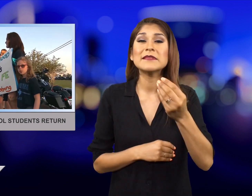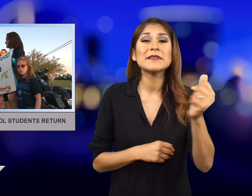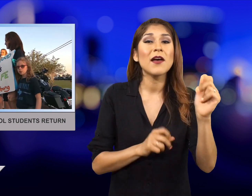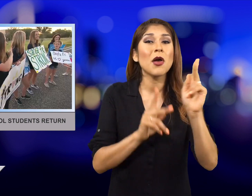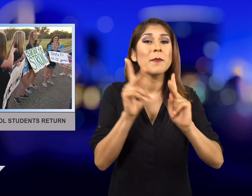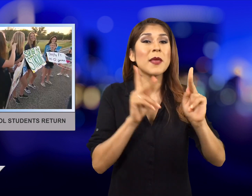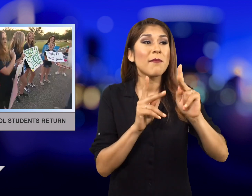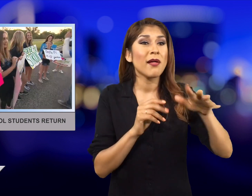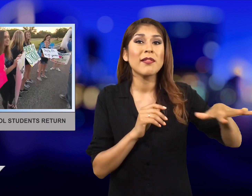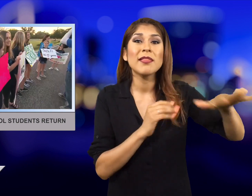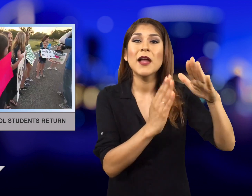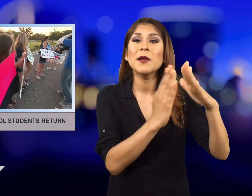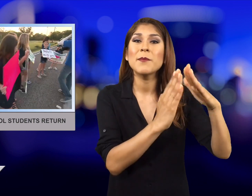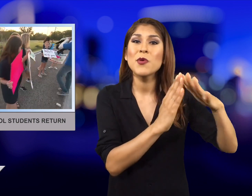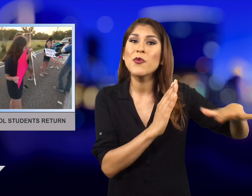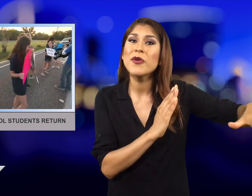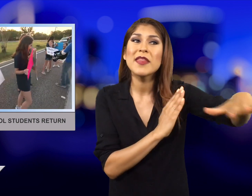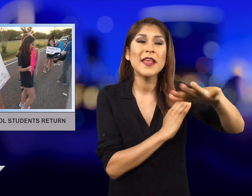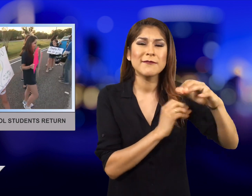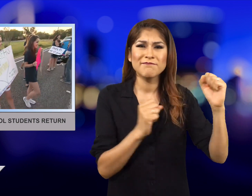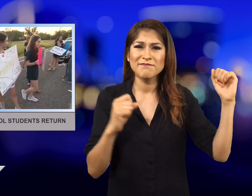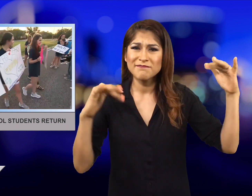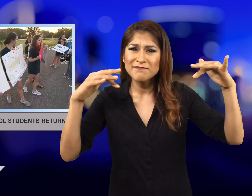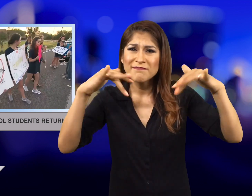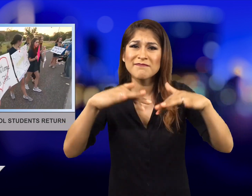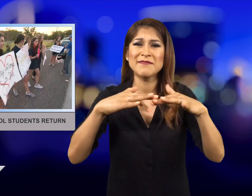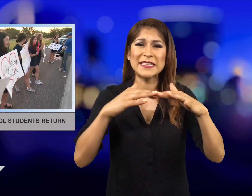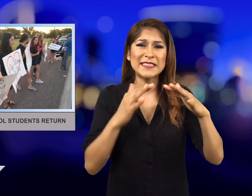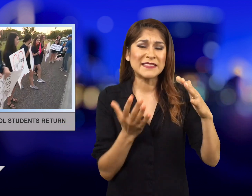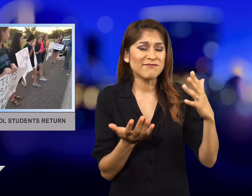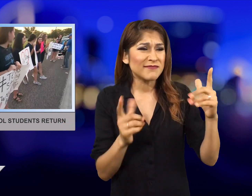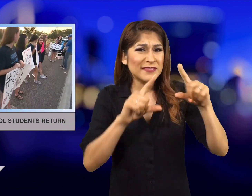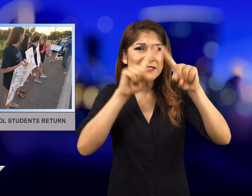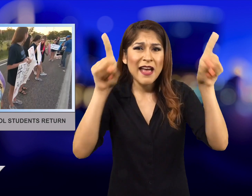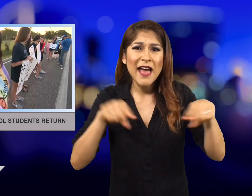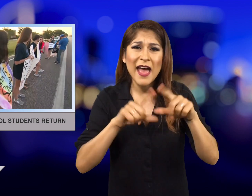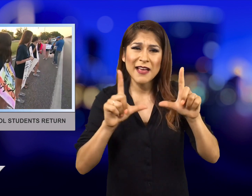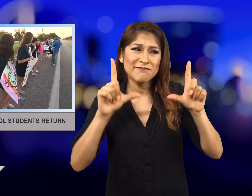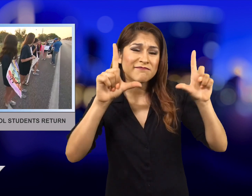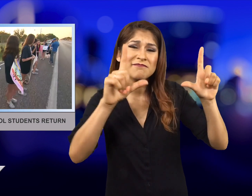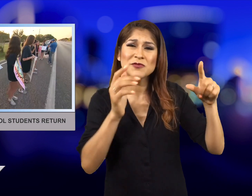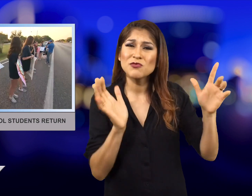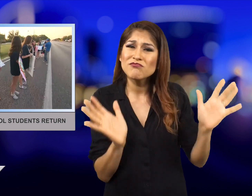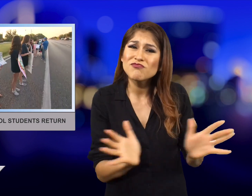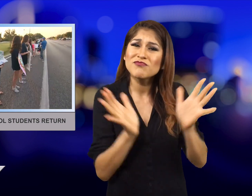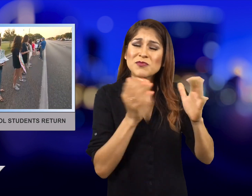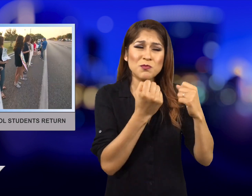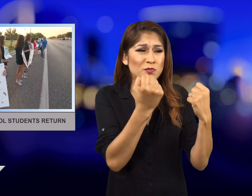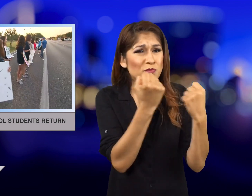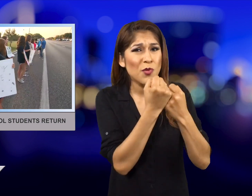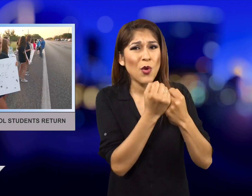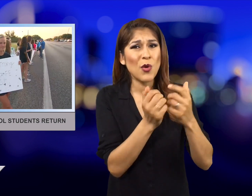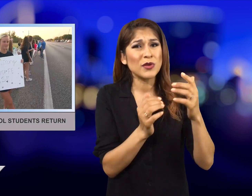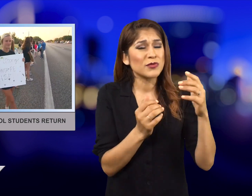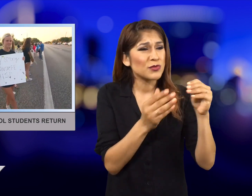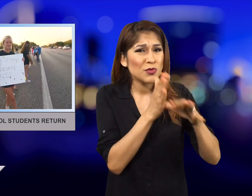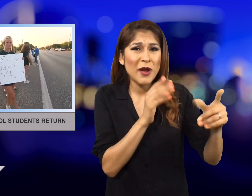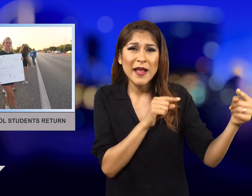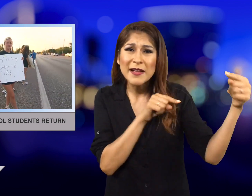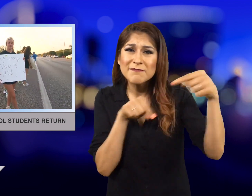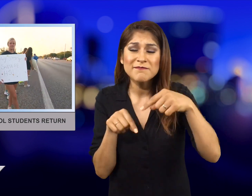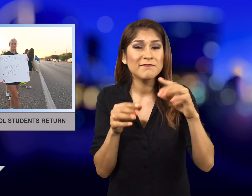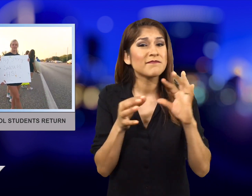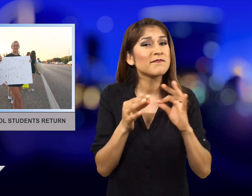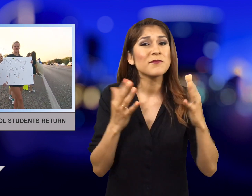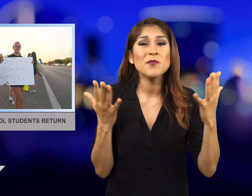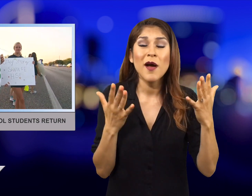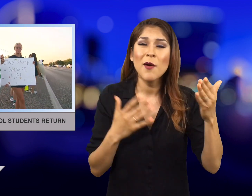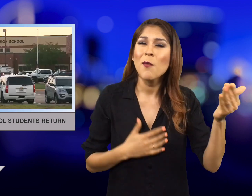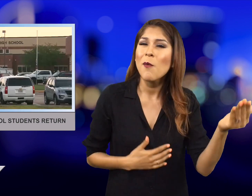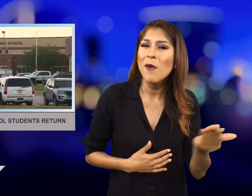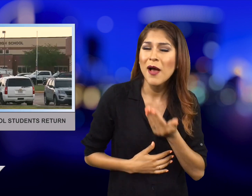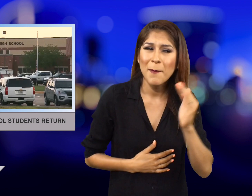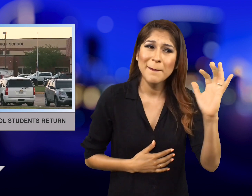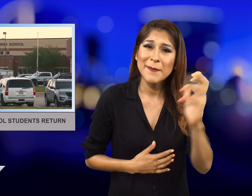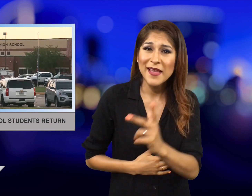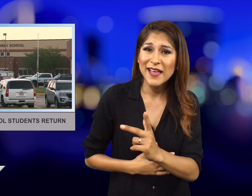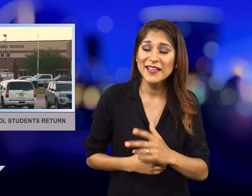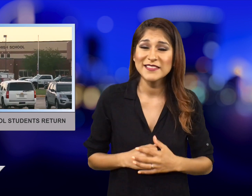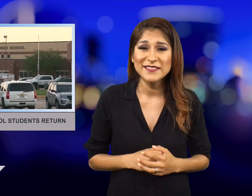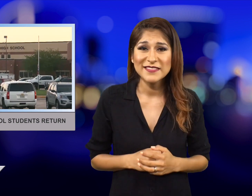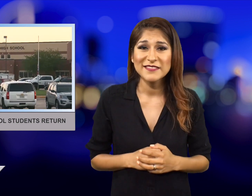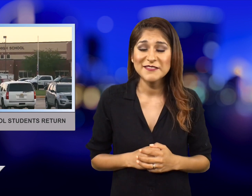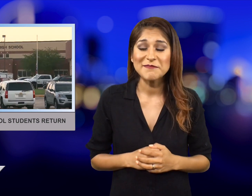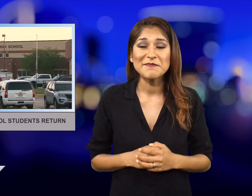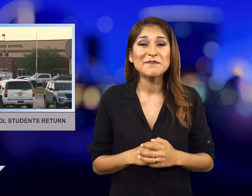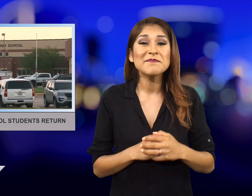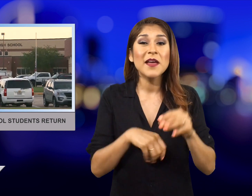Several people from the community stood outside with signs to welcome students back.